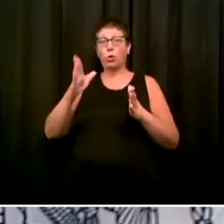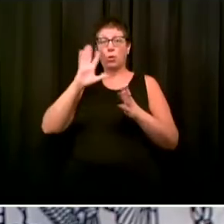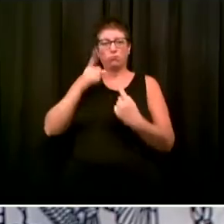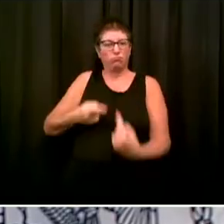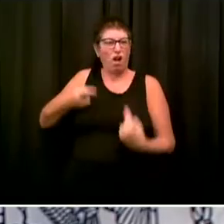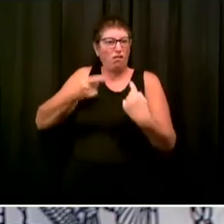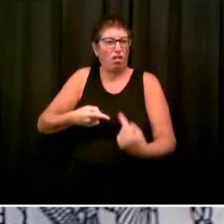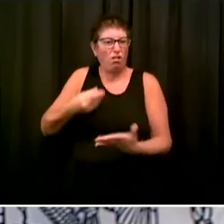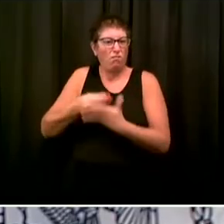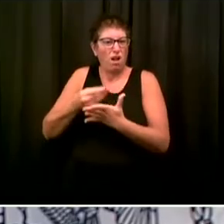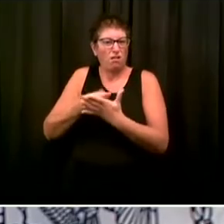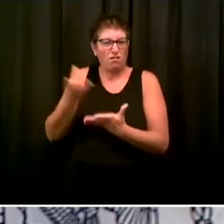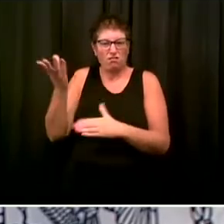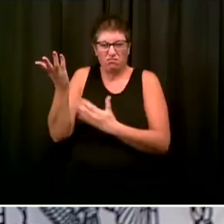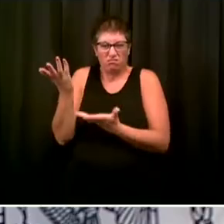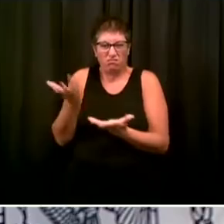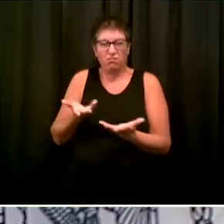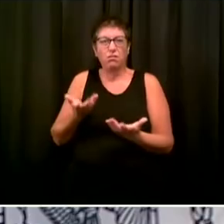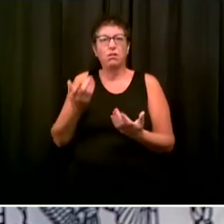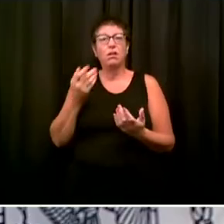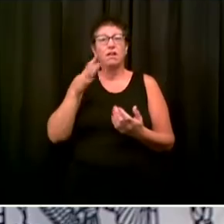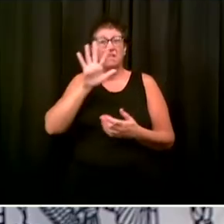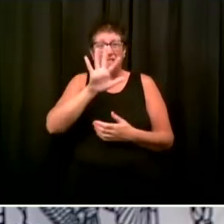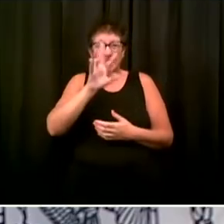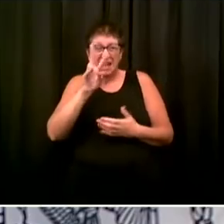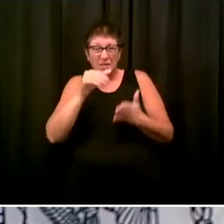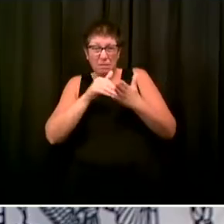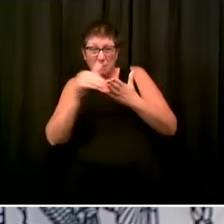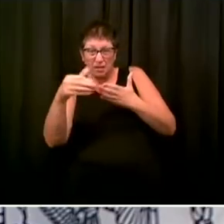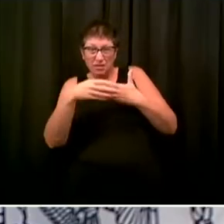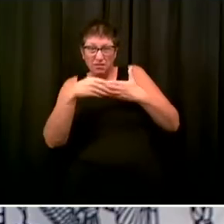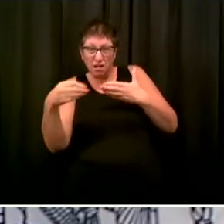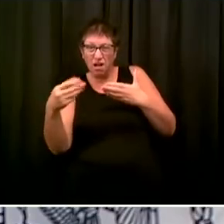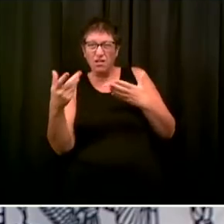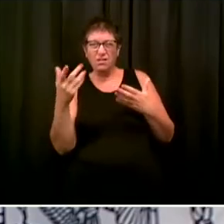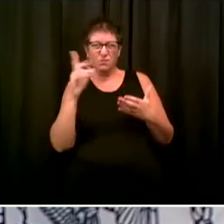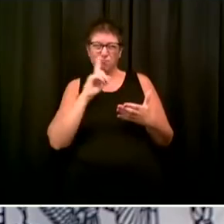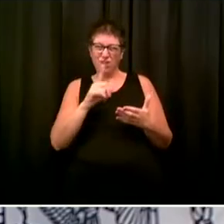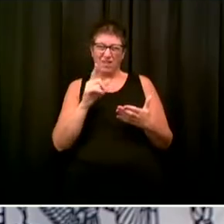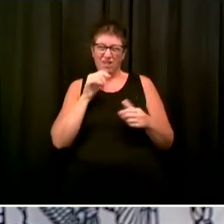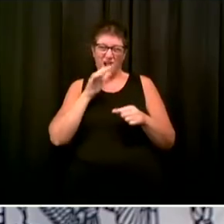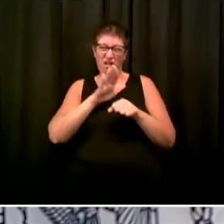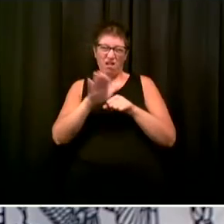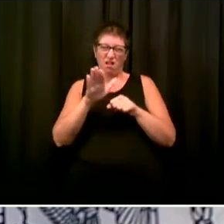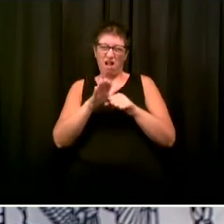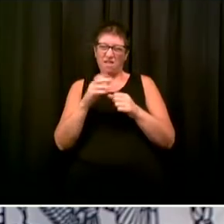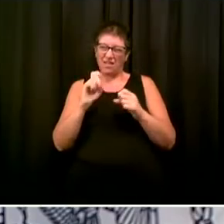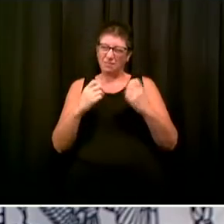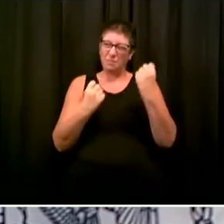SMALL HOMEOWNERS, IN SOME SERIOUS DIFFICULTY, IS 57